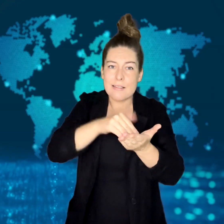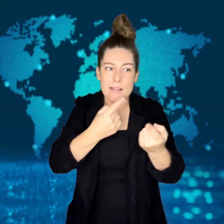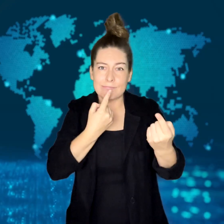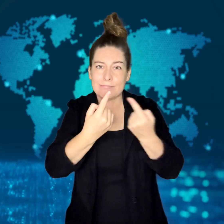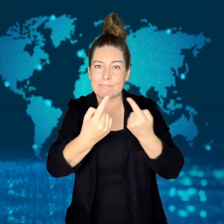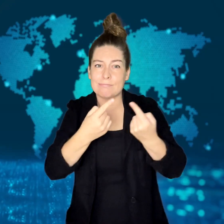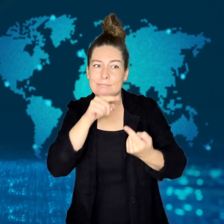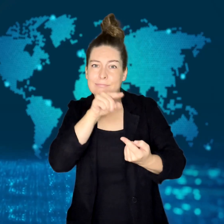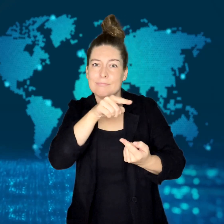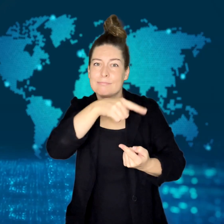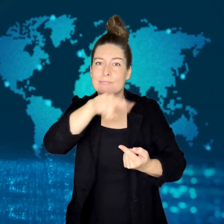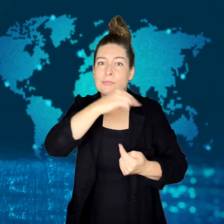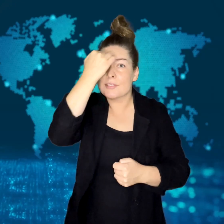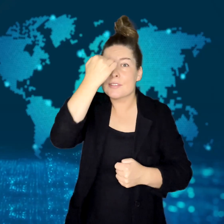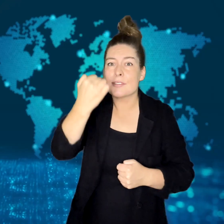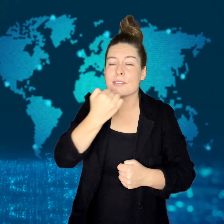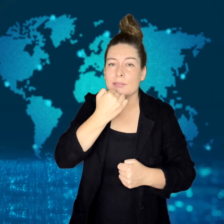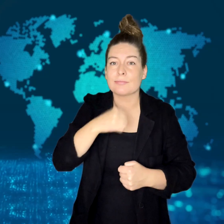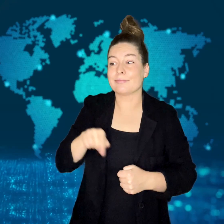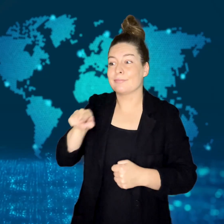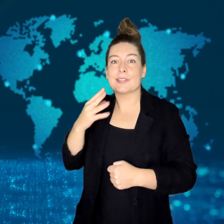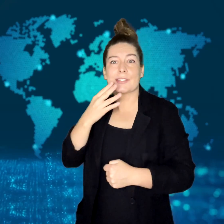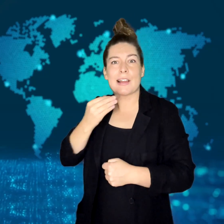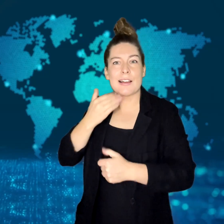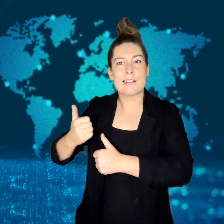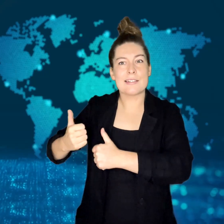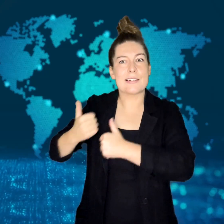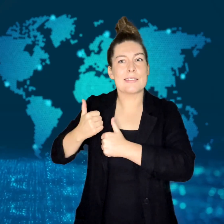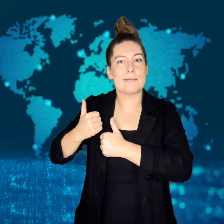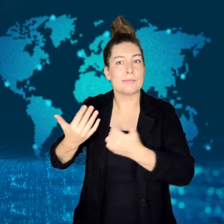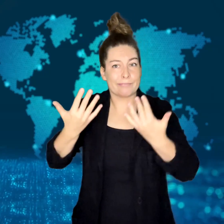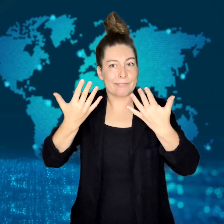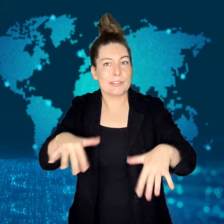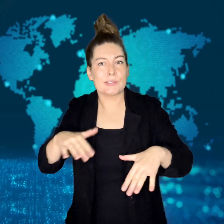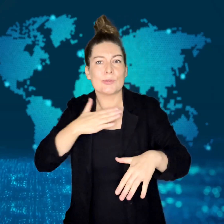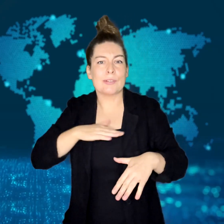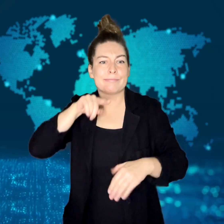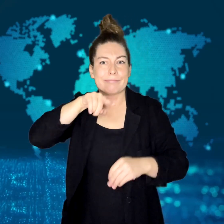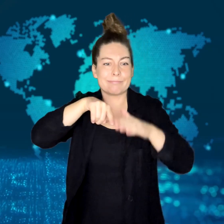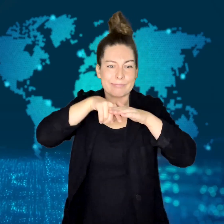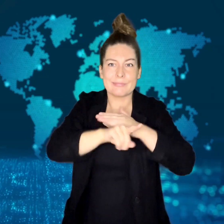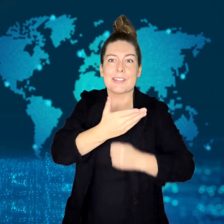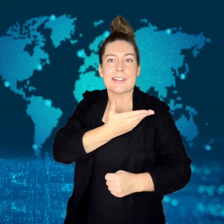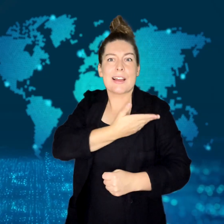Israel Defense Forces (IDF) mistakenly shot and killed three